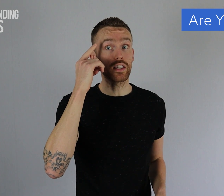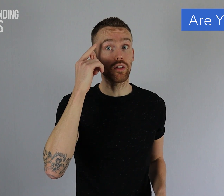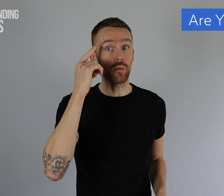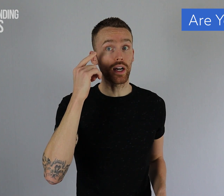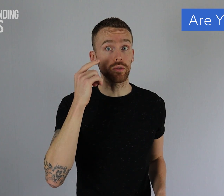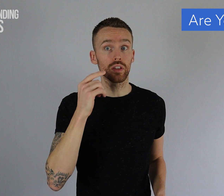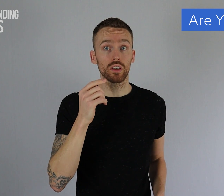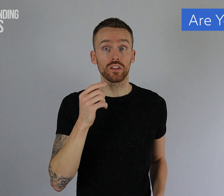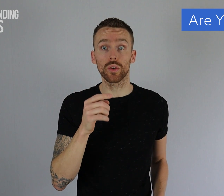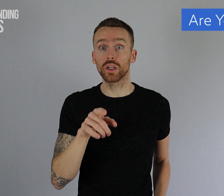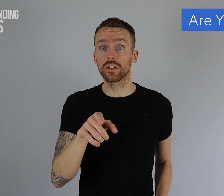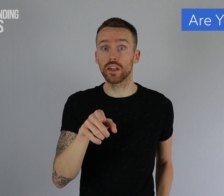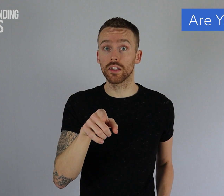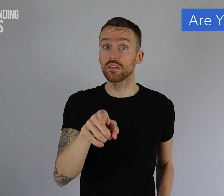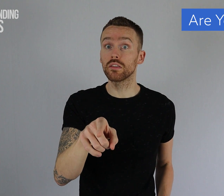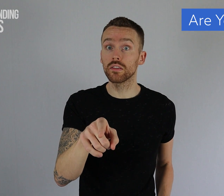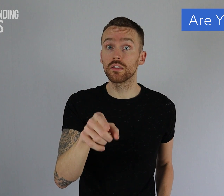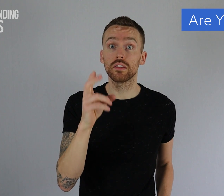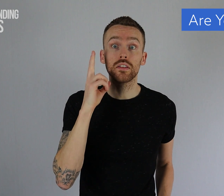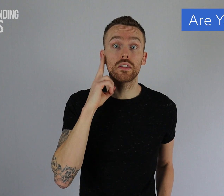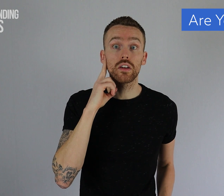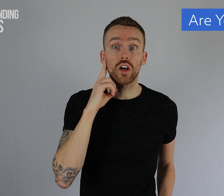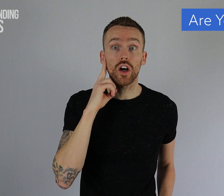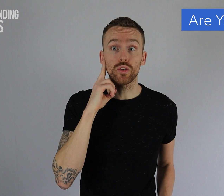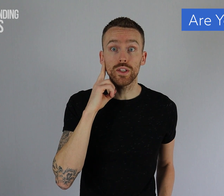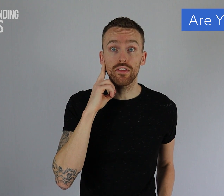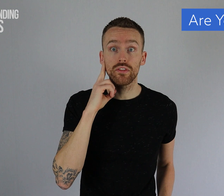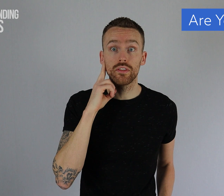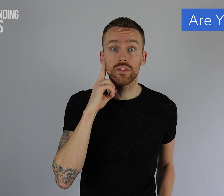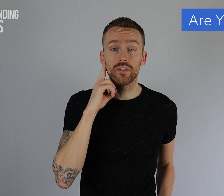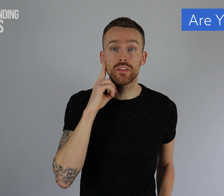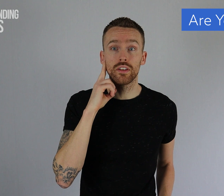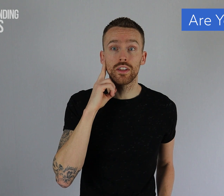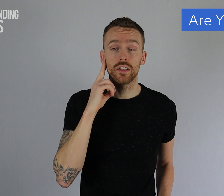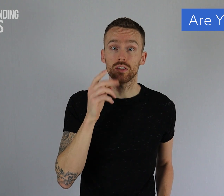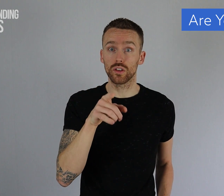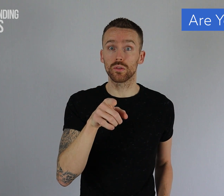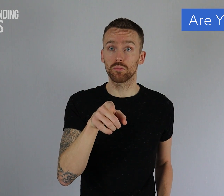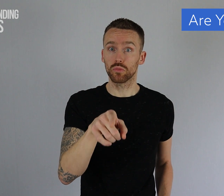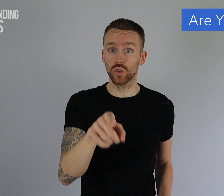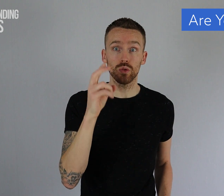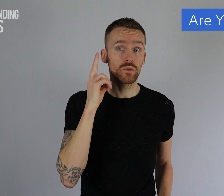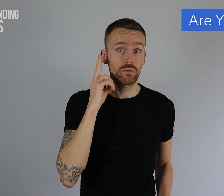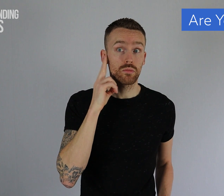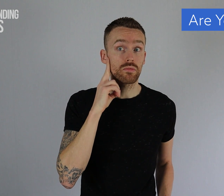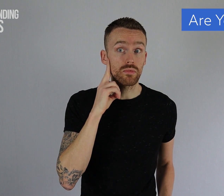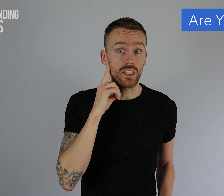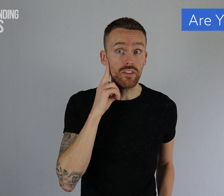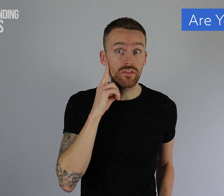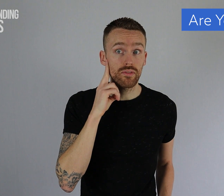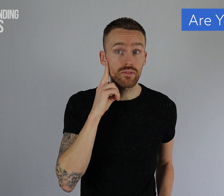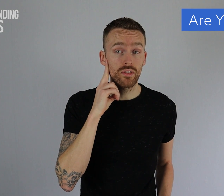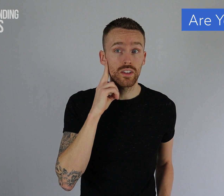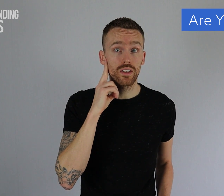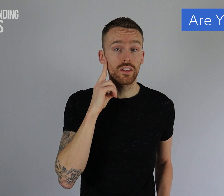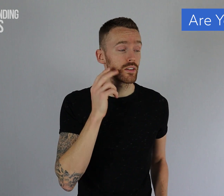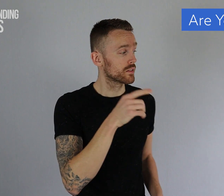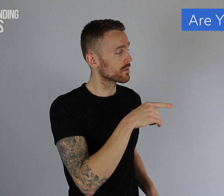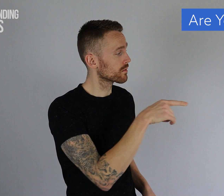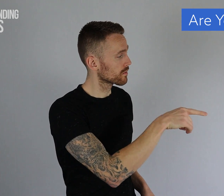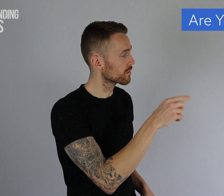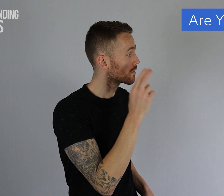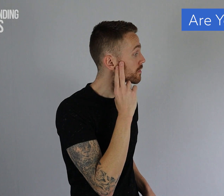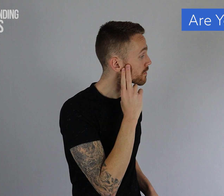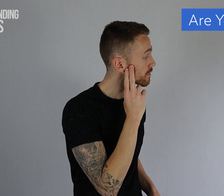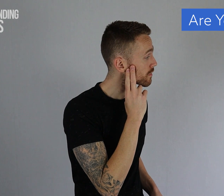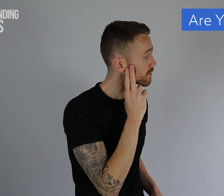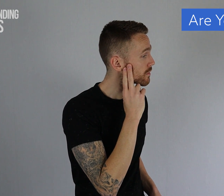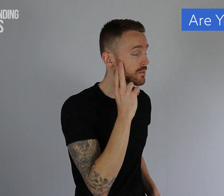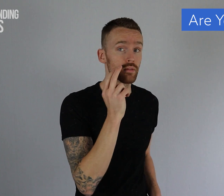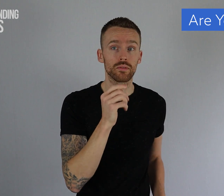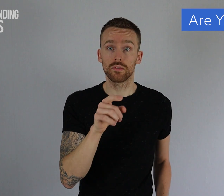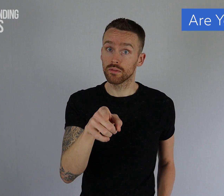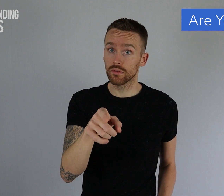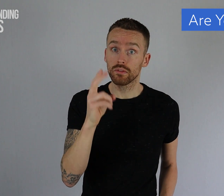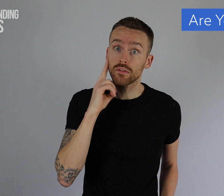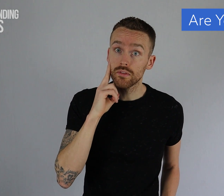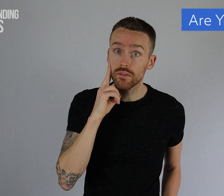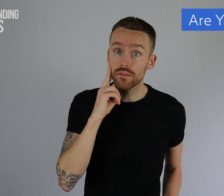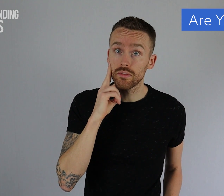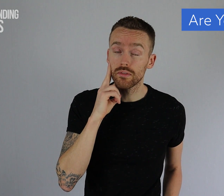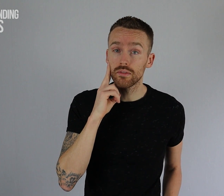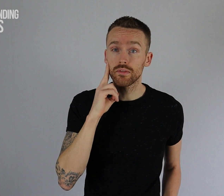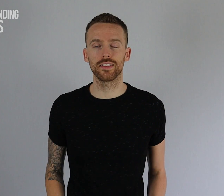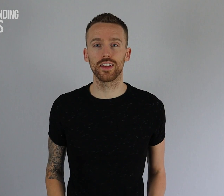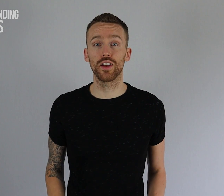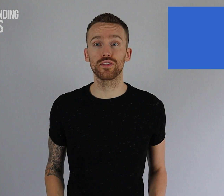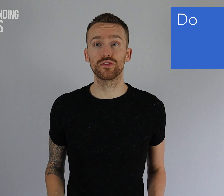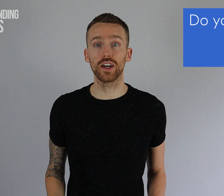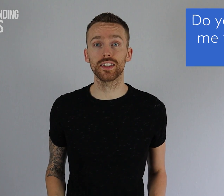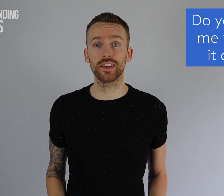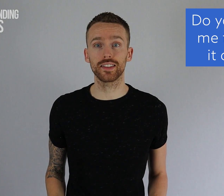to raise your eyebrows. We're going to say. Are you deaf? So, you deaf? Writing things